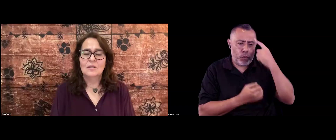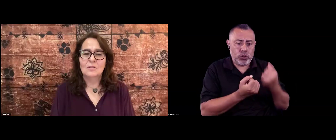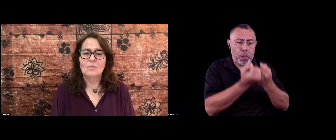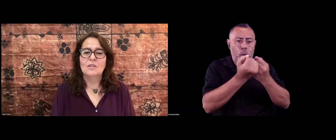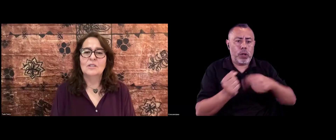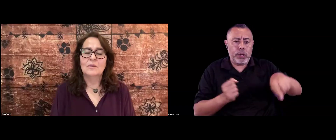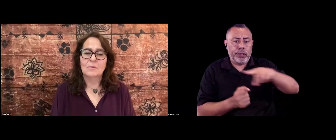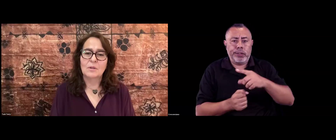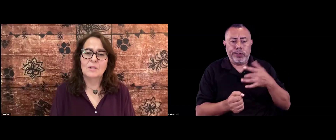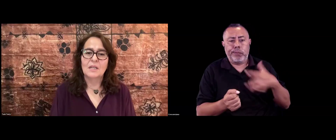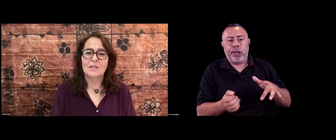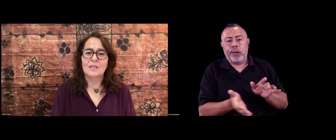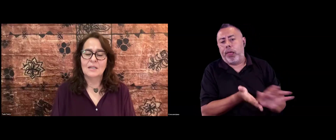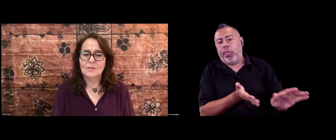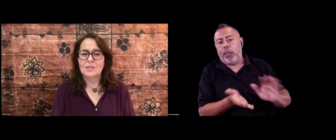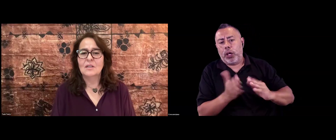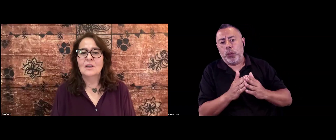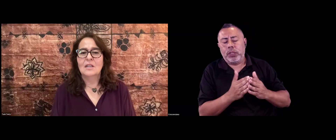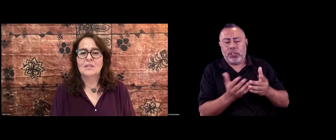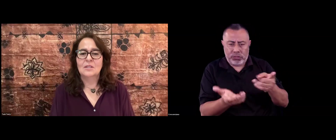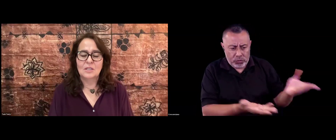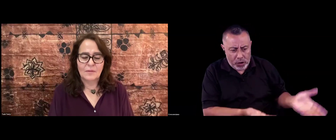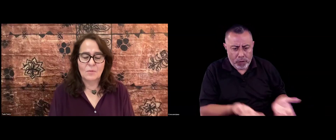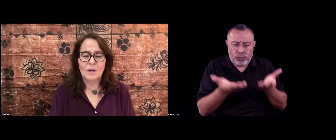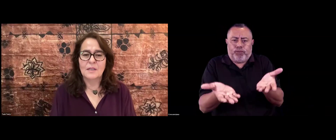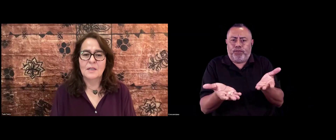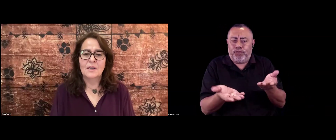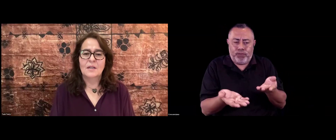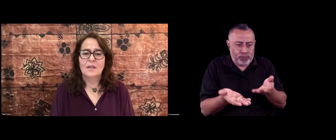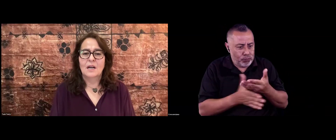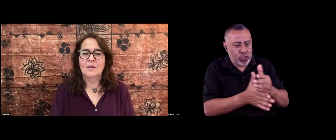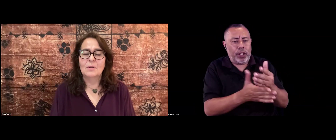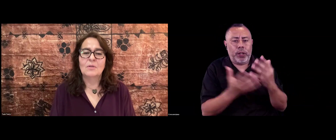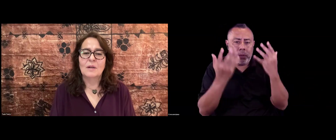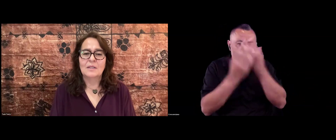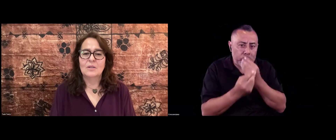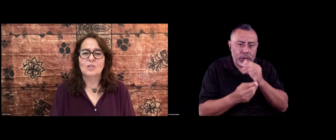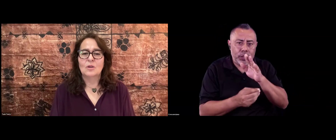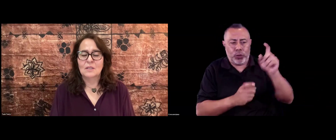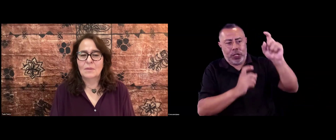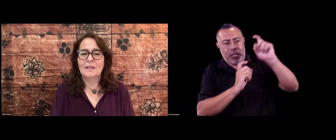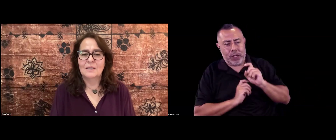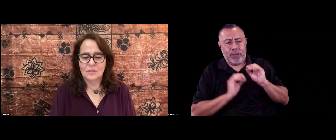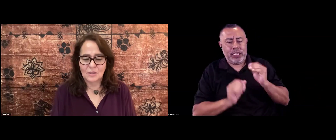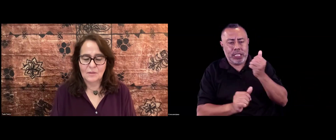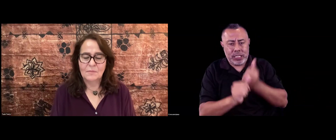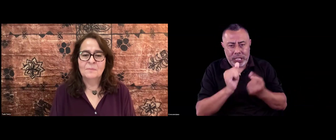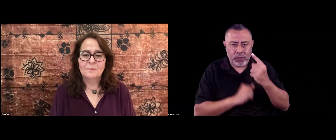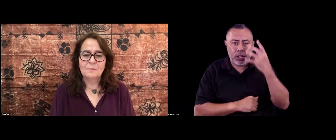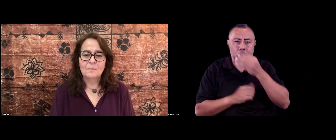To share their beauty and the gifts. And to teach everyone the beauty way, the hajol, the balance.